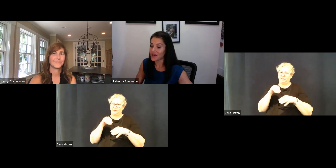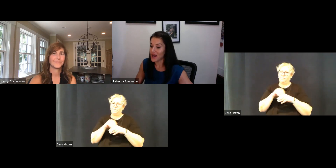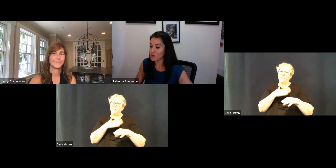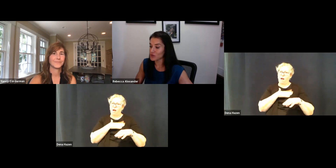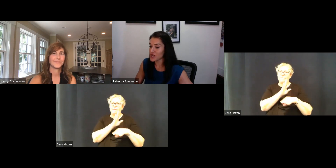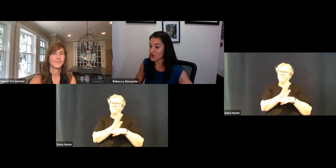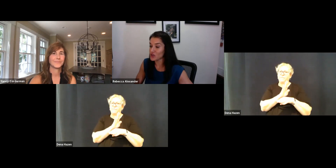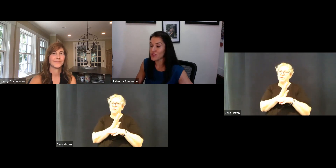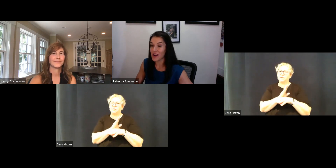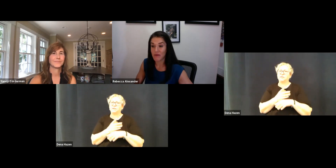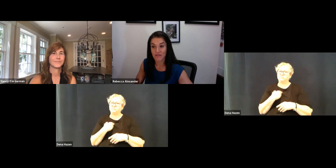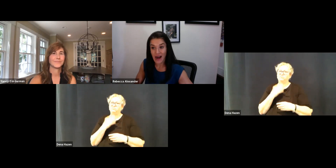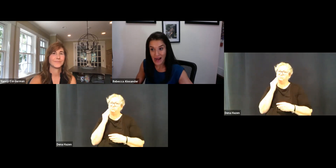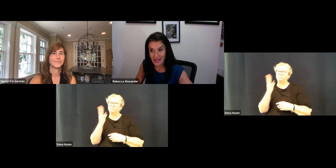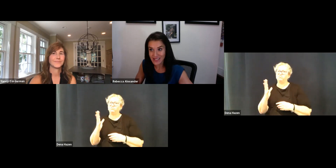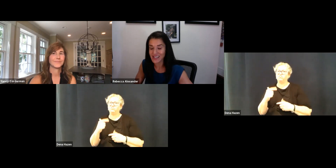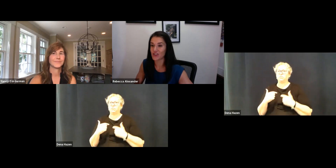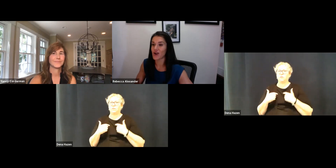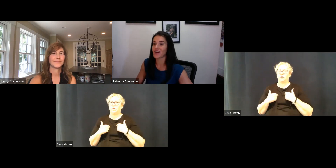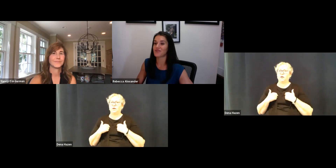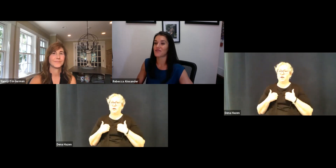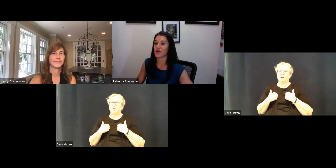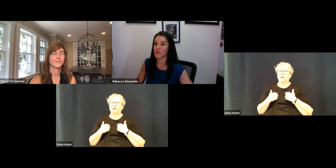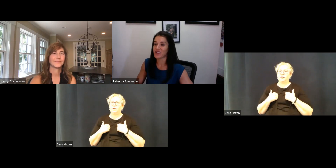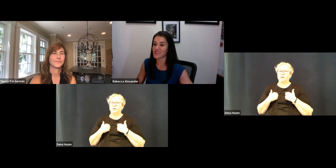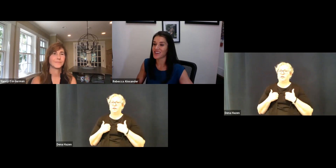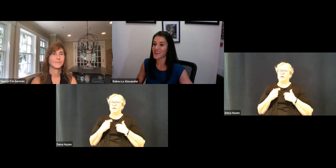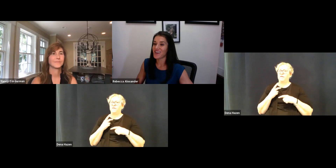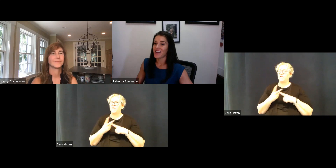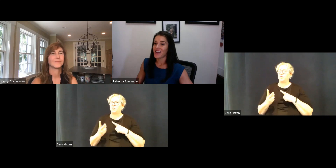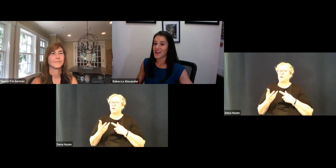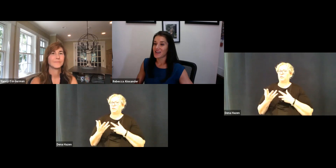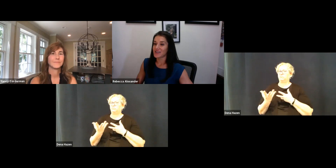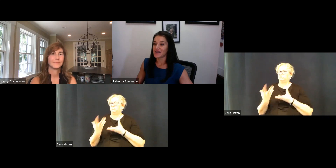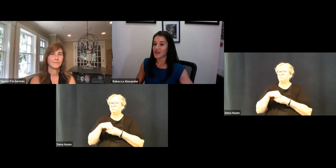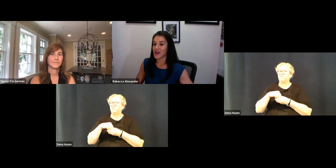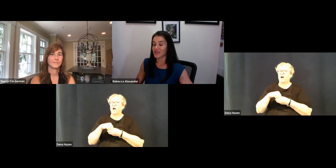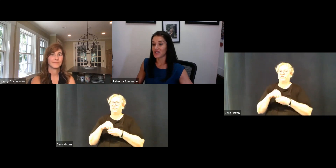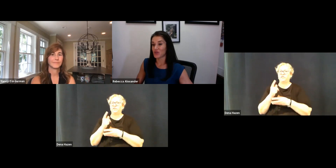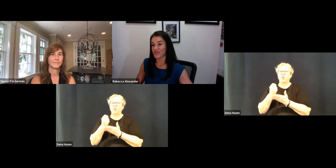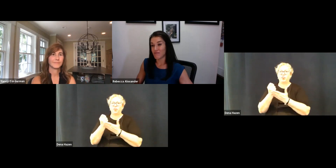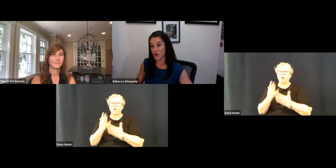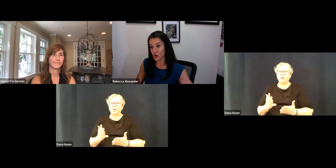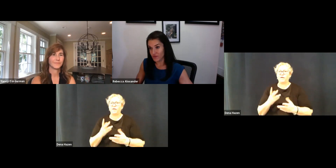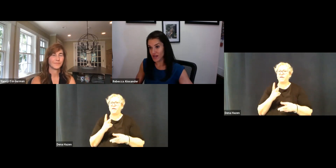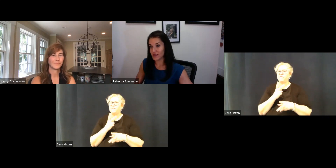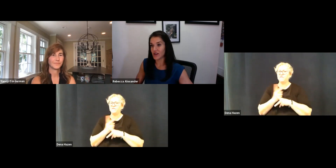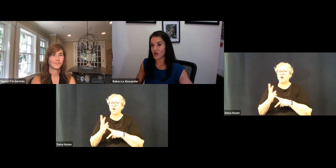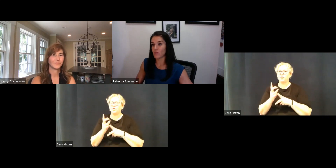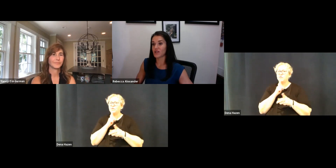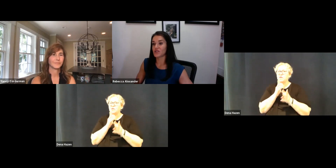And I will tell you that I'm a highly interactive therapist, and a highly sort of motivated therapist.